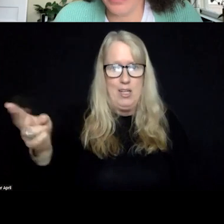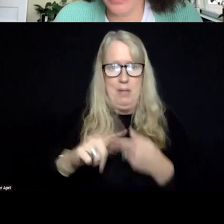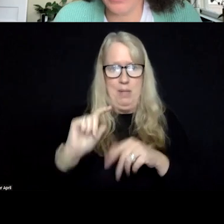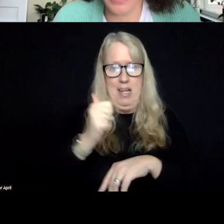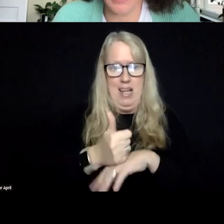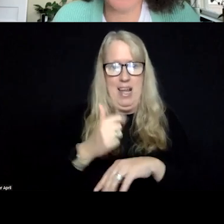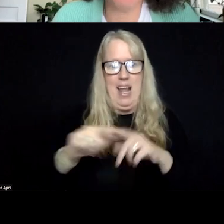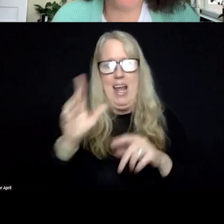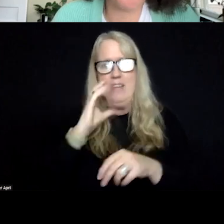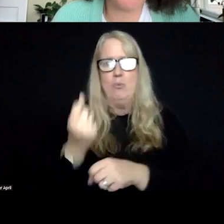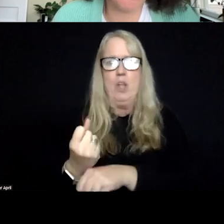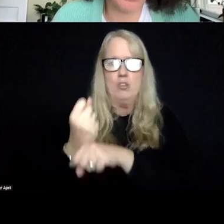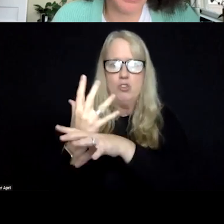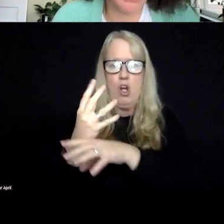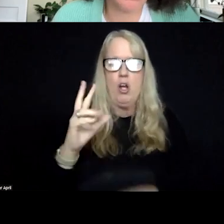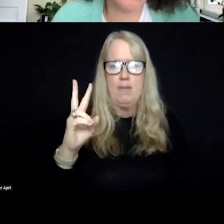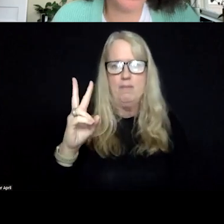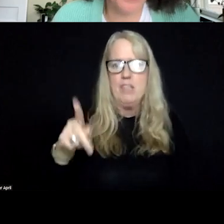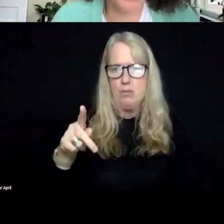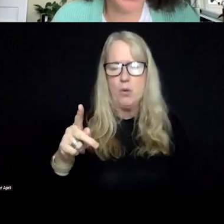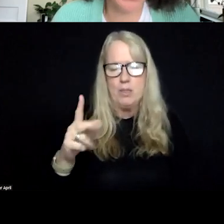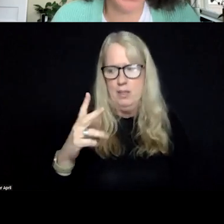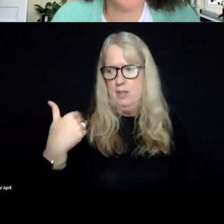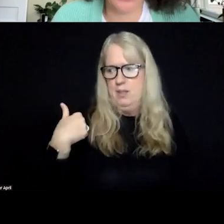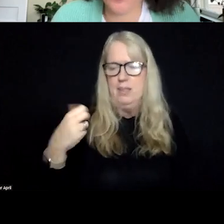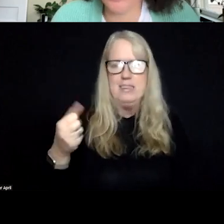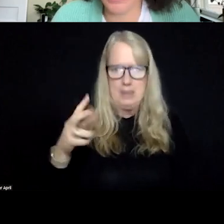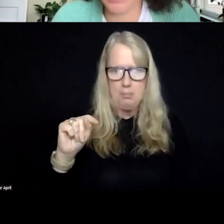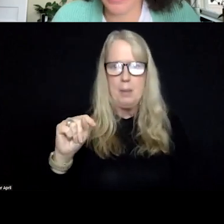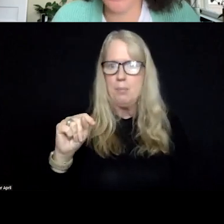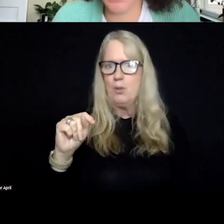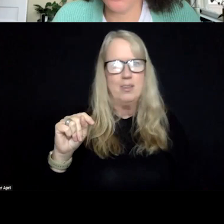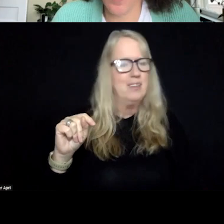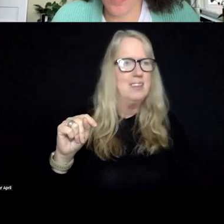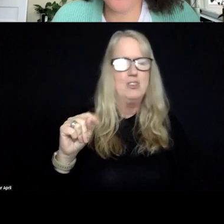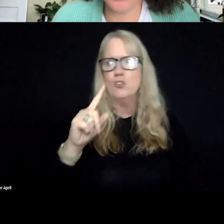IN SEPTEMBER. THAT WAS INCREDIBLY EXCITING BECAUSE WE ARE OFFERING